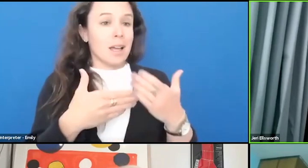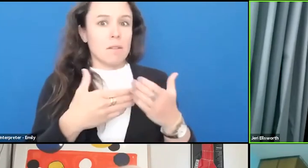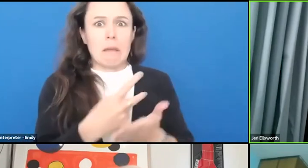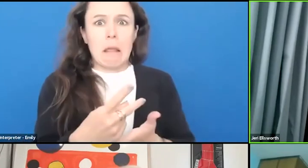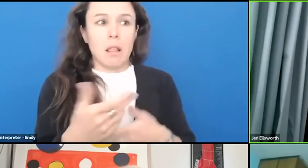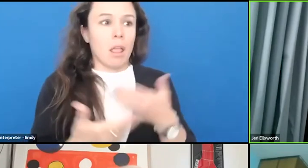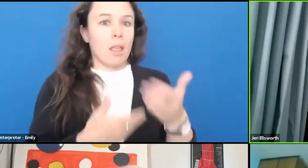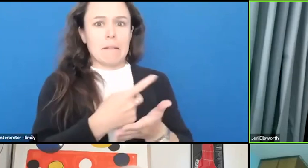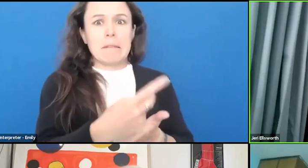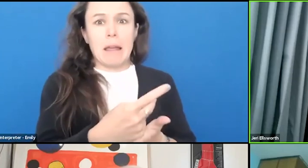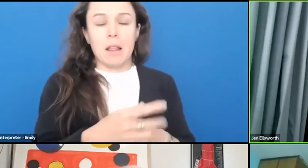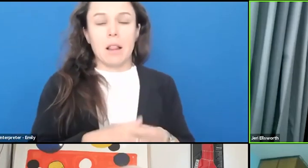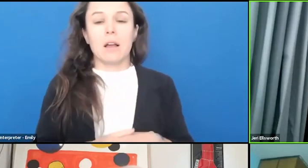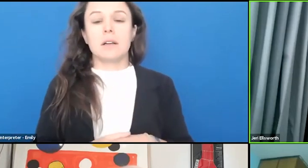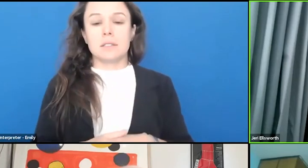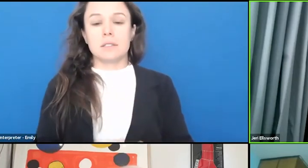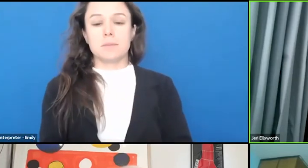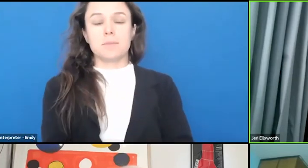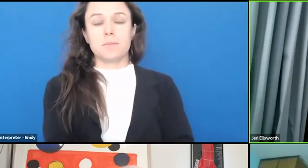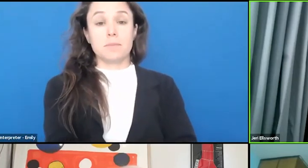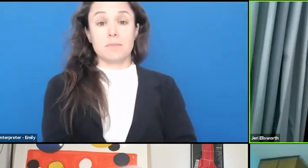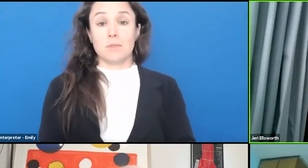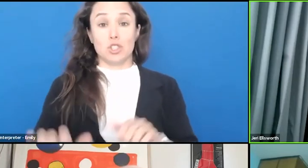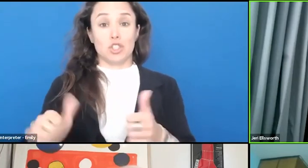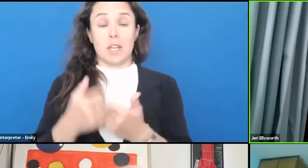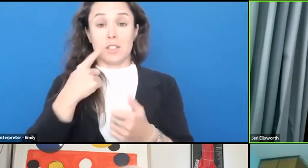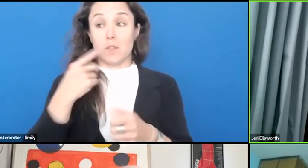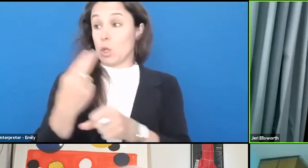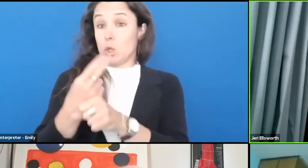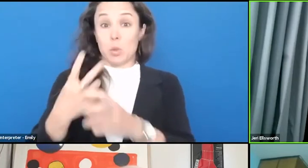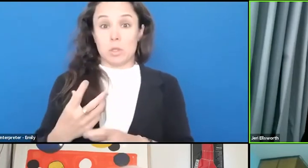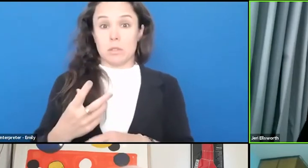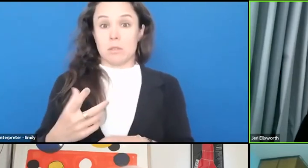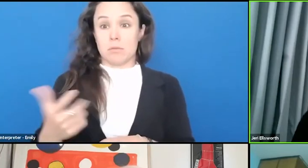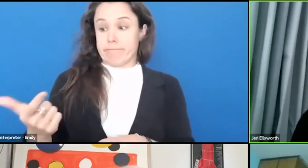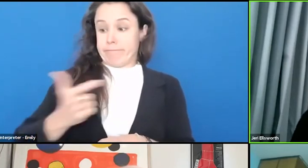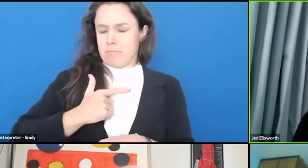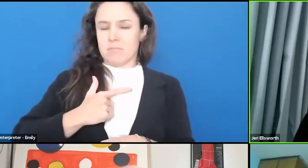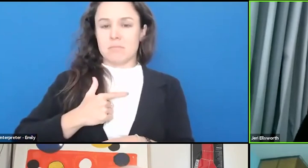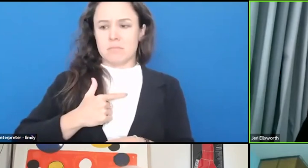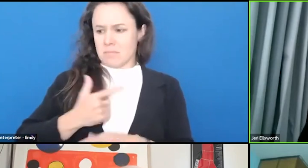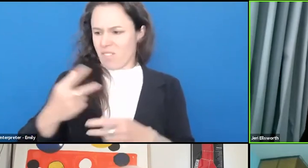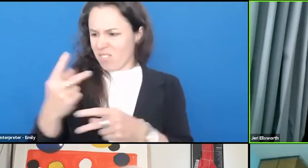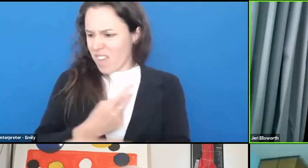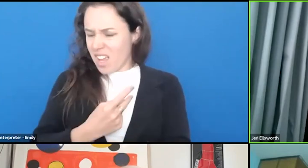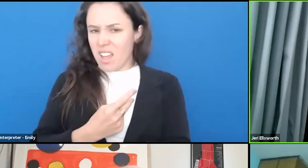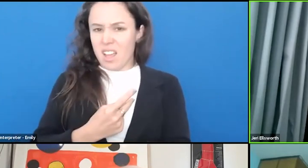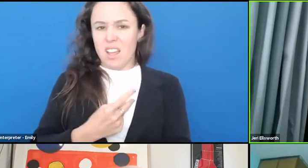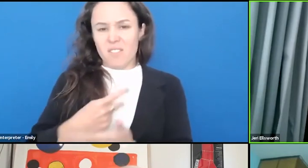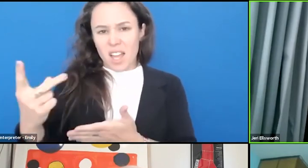challenge for the end user is when it fails, that they understand why it fails, and so you always